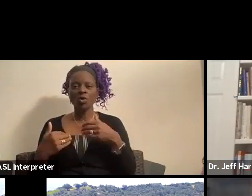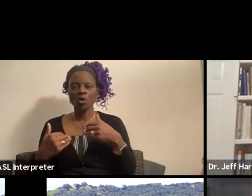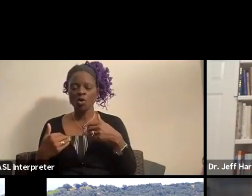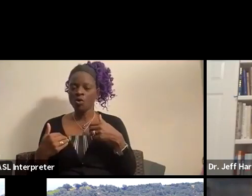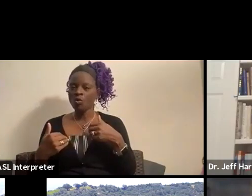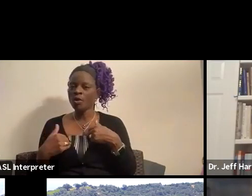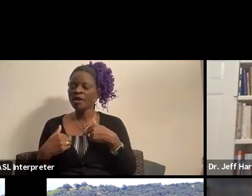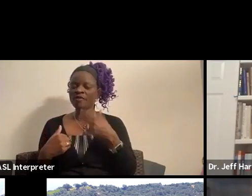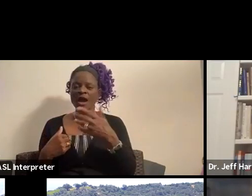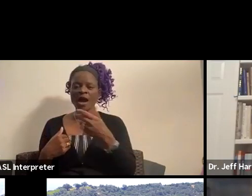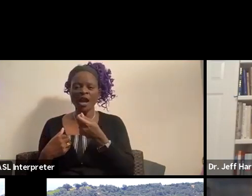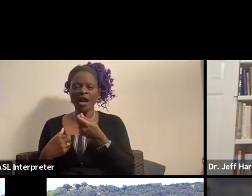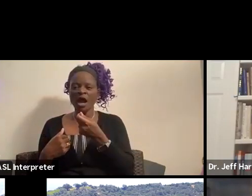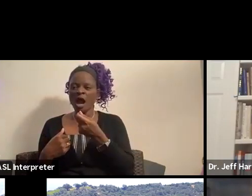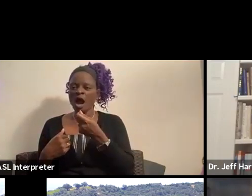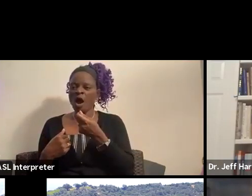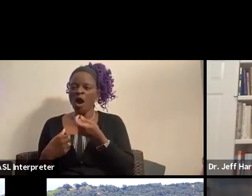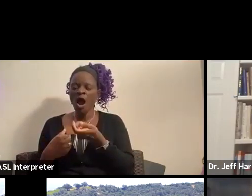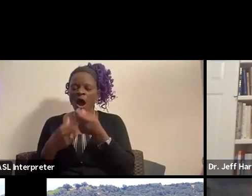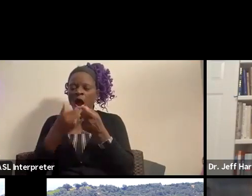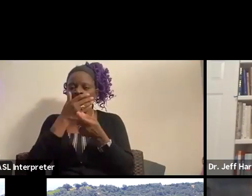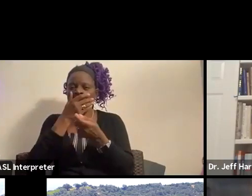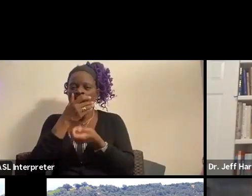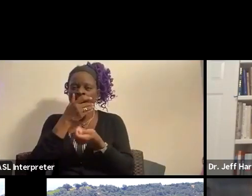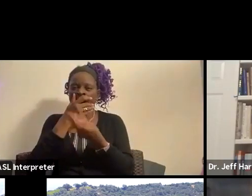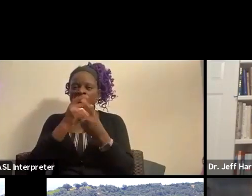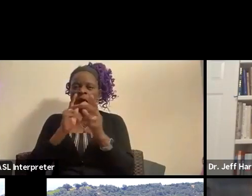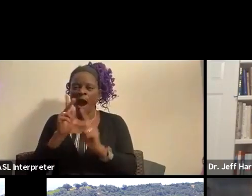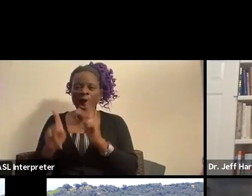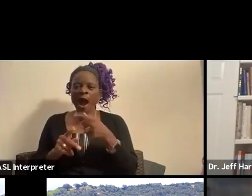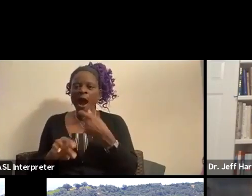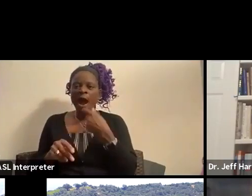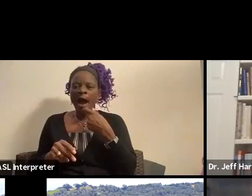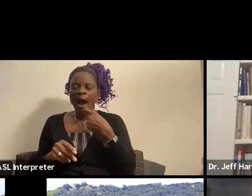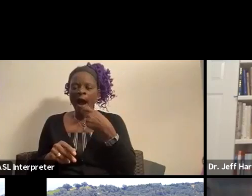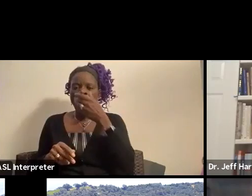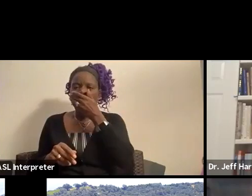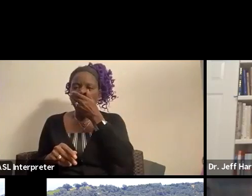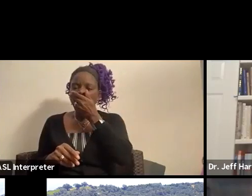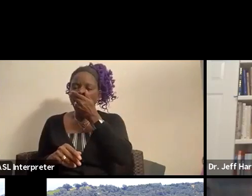But the average third grader in this county has never had a normal school year.